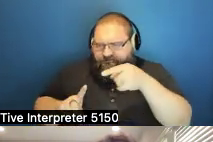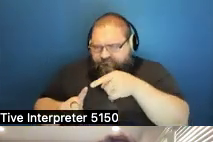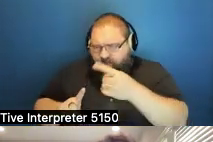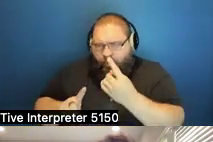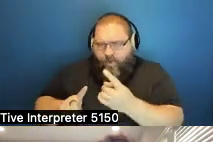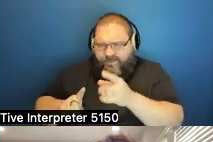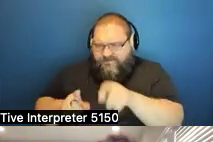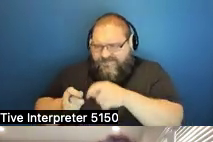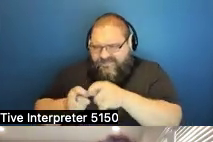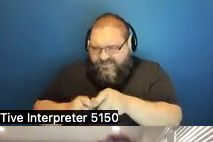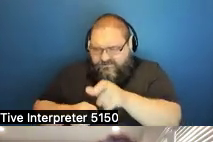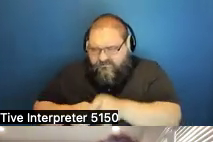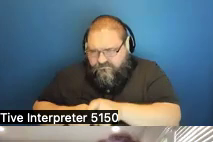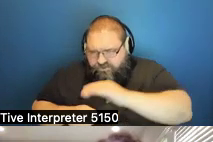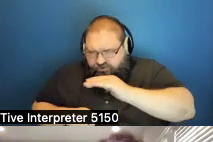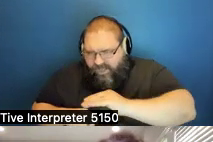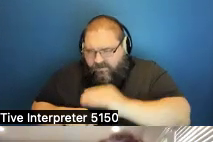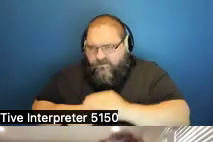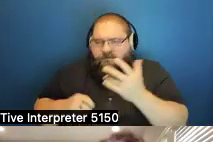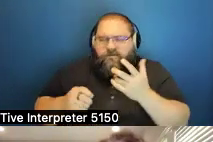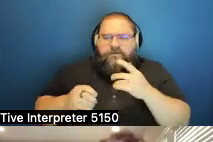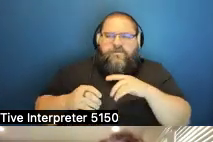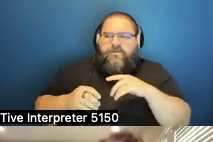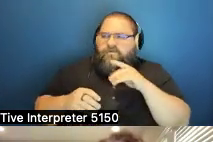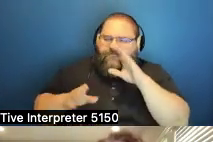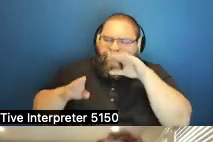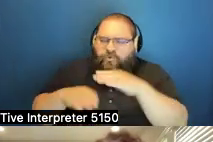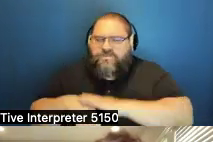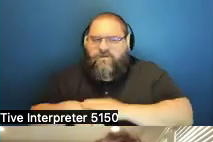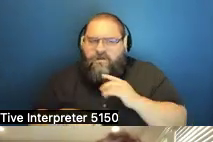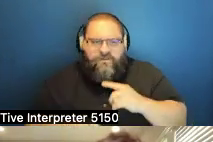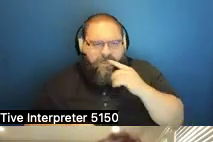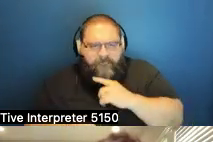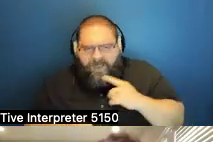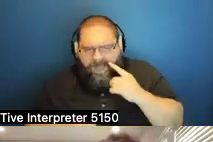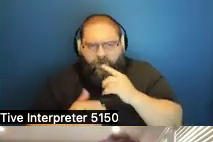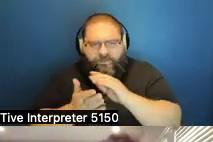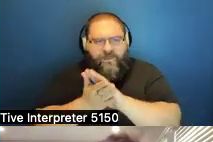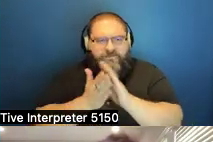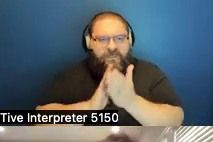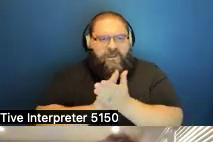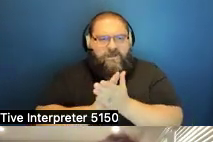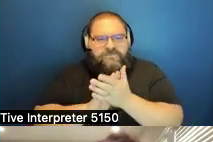19:34:22 The… the mouth… 19:34:25 the tongue, jaw and